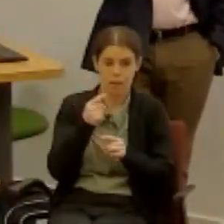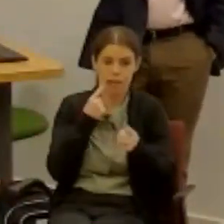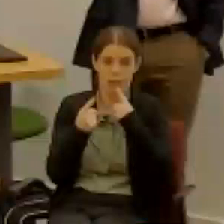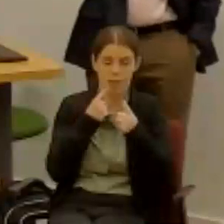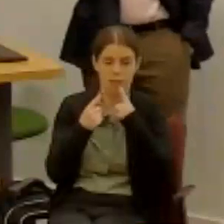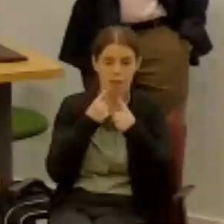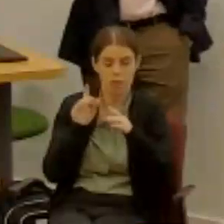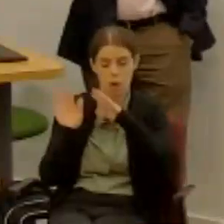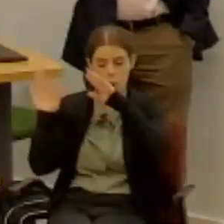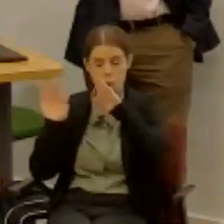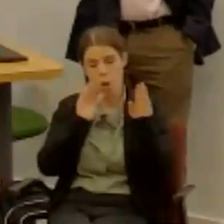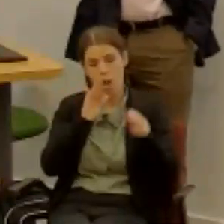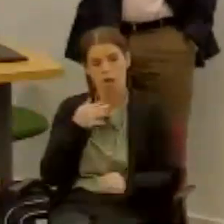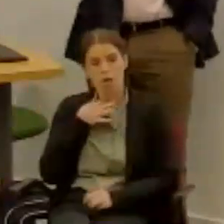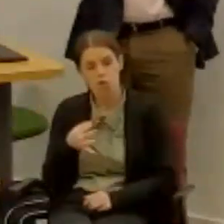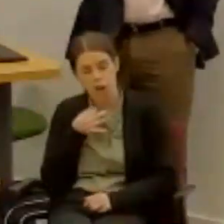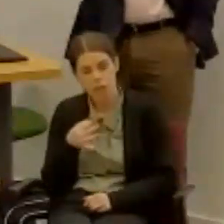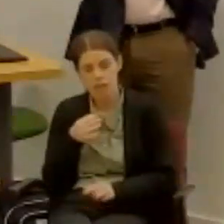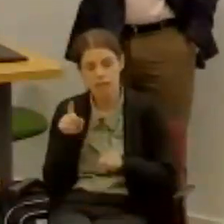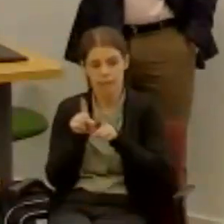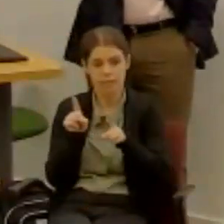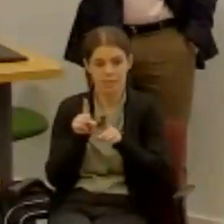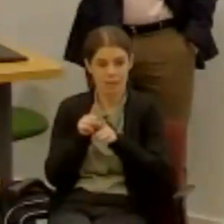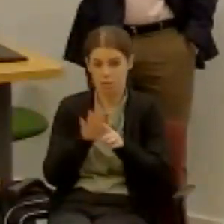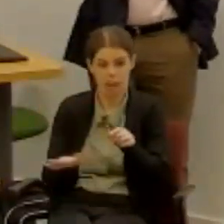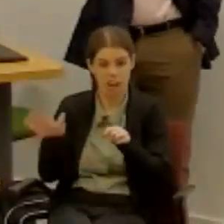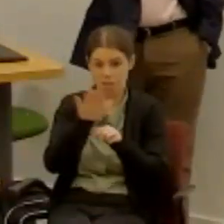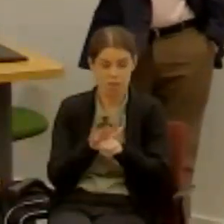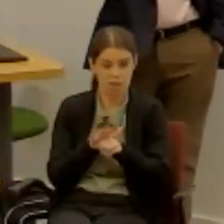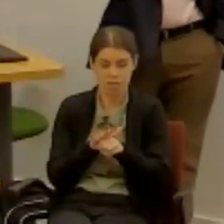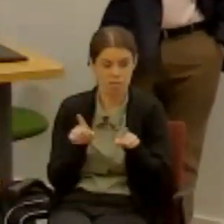So, about the same as anybody else's it, it looks slightly higher.